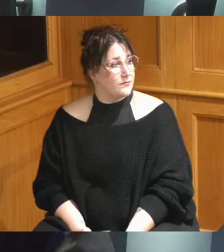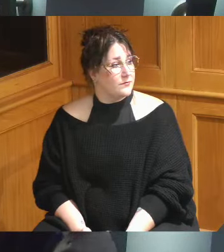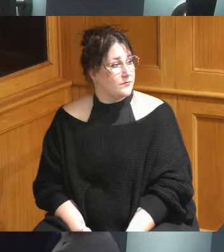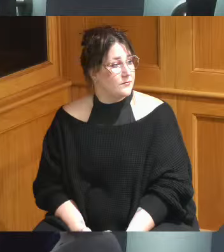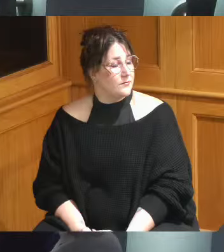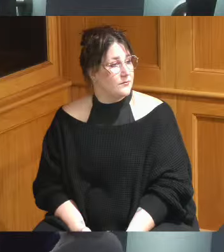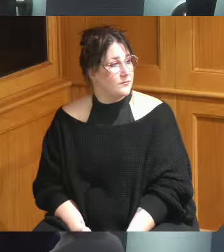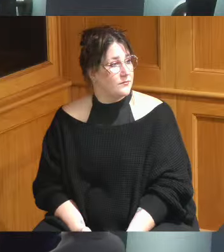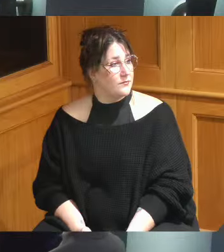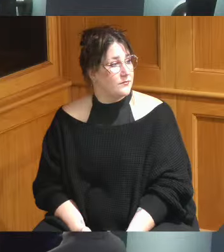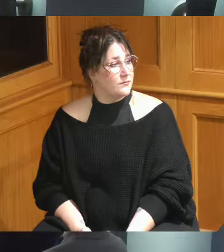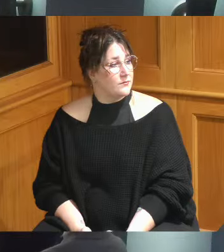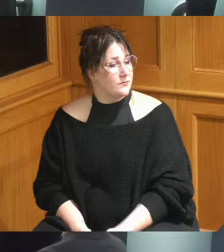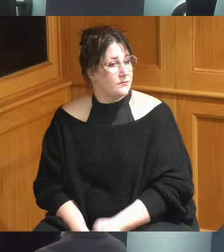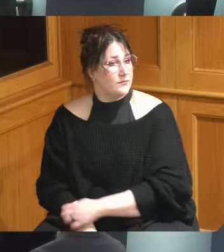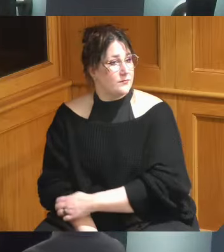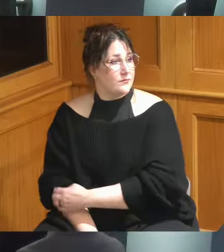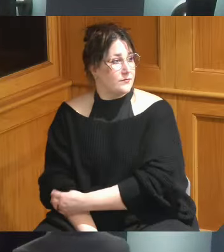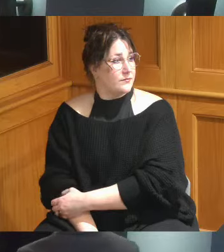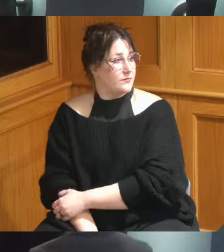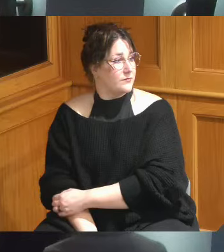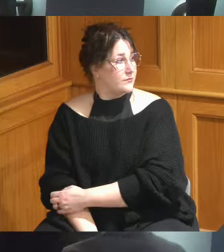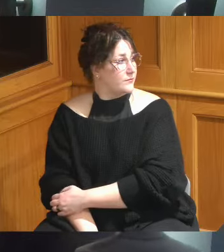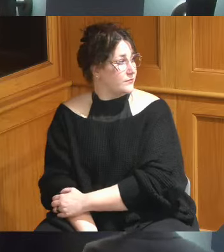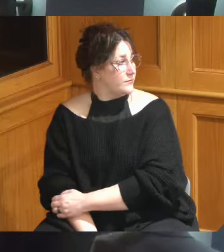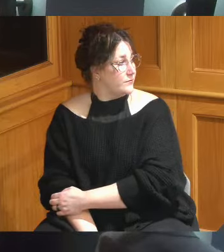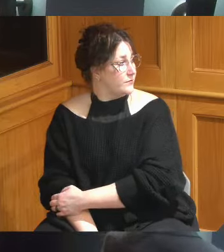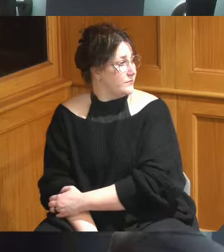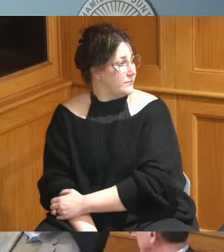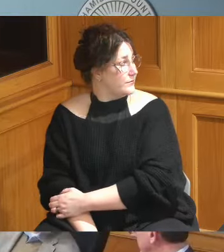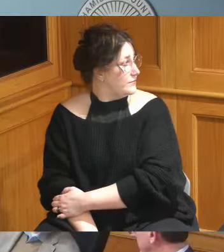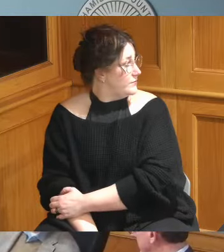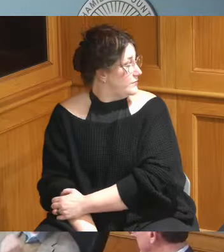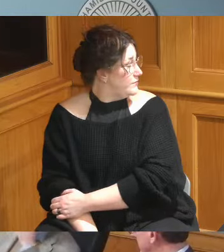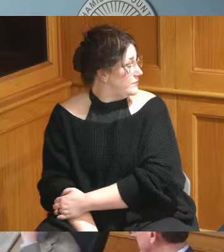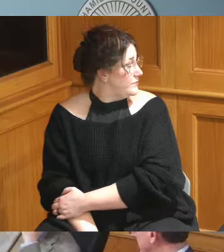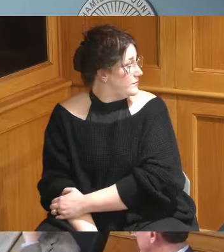We get a larger. Yeah, I think so. We can fit more people. We'll need